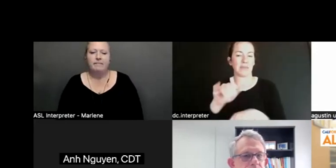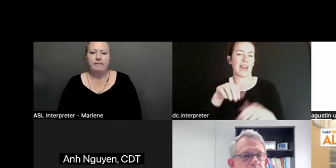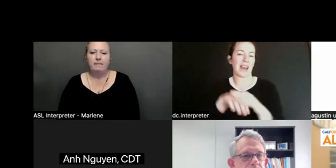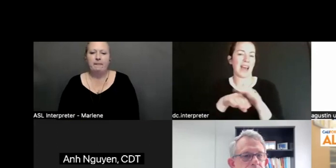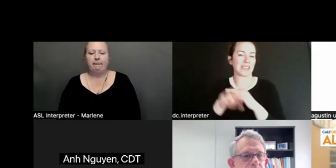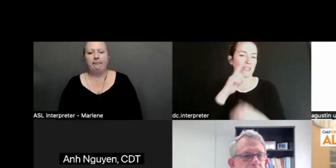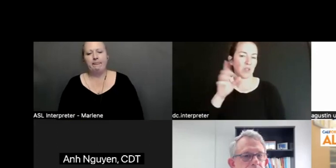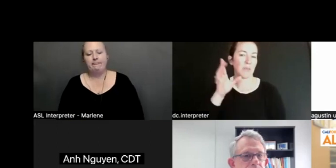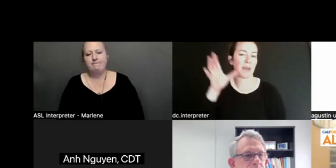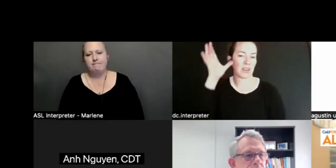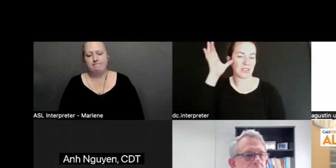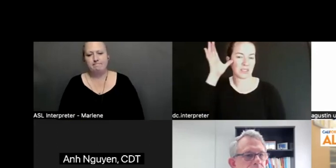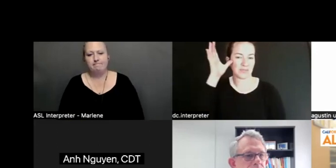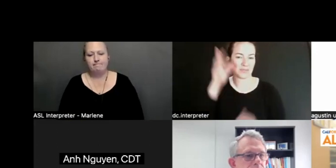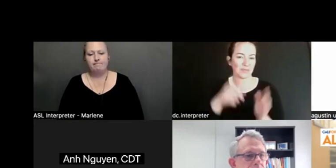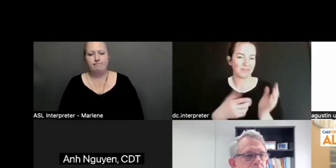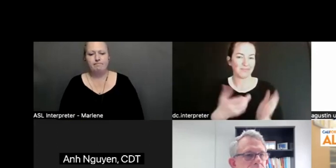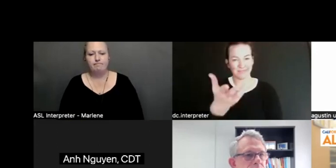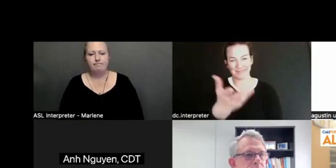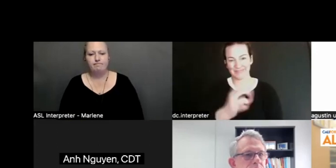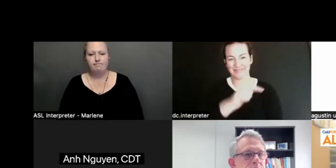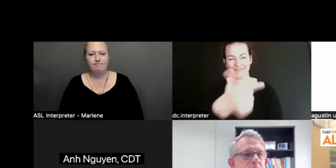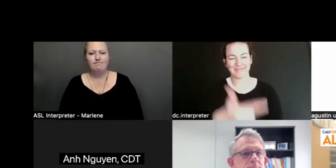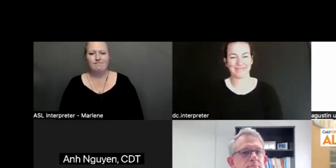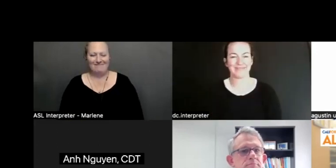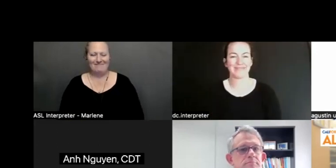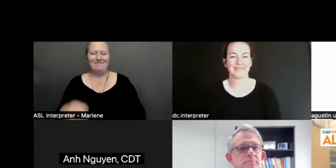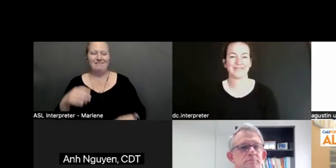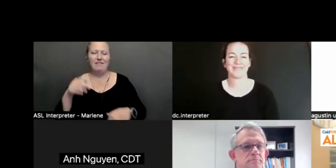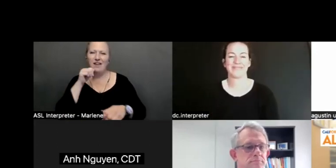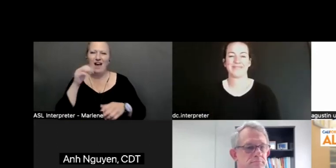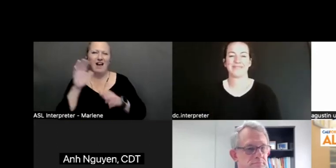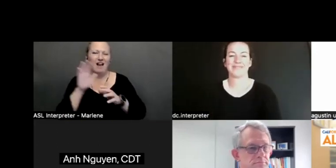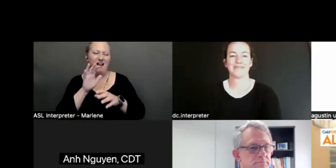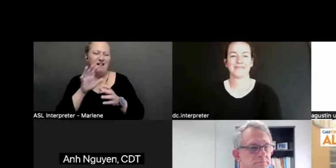They often don't have a lot of guidance and support. You know there there there there